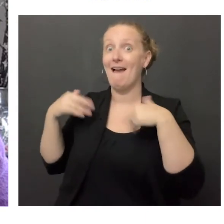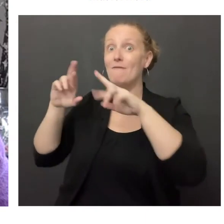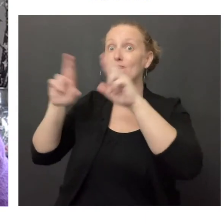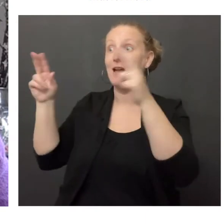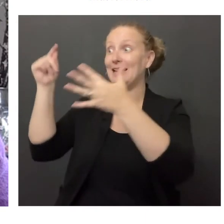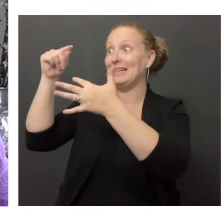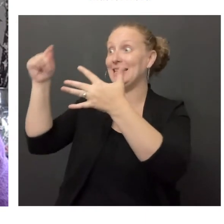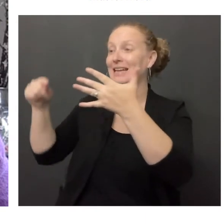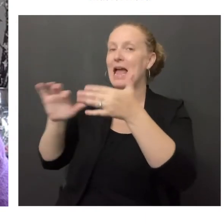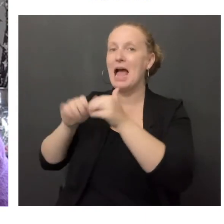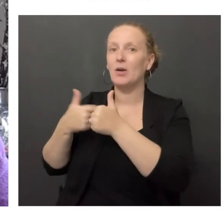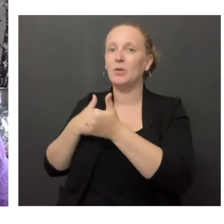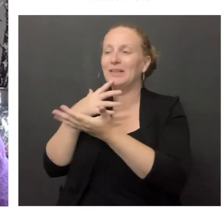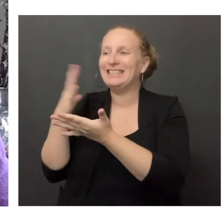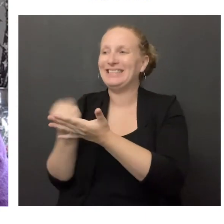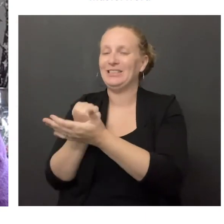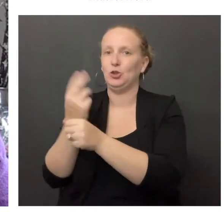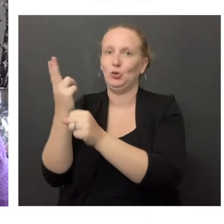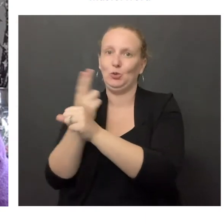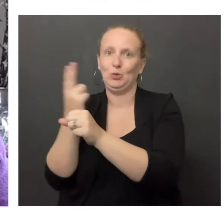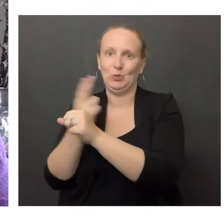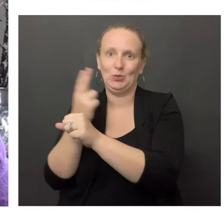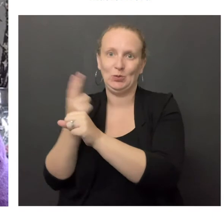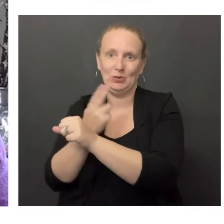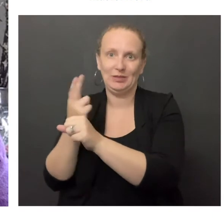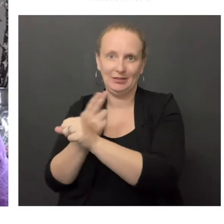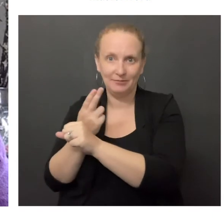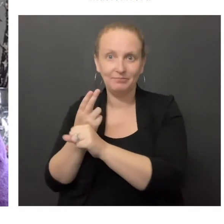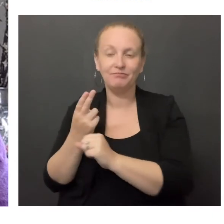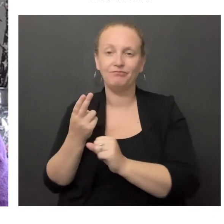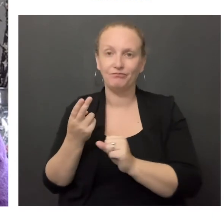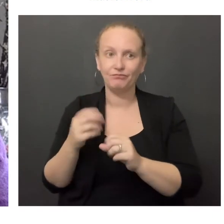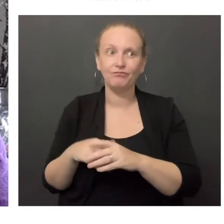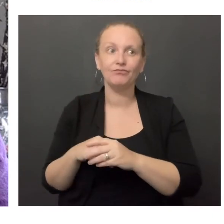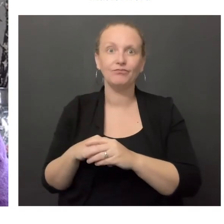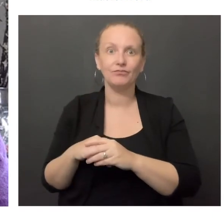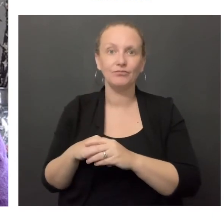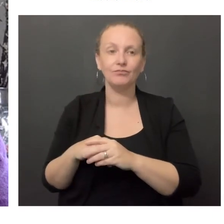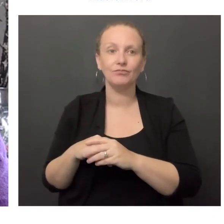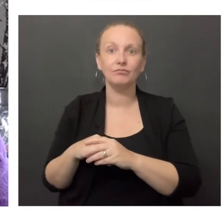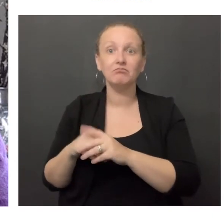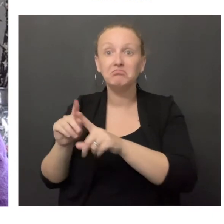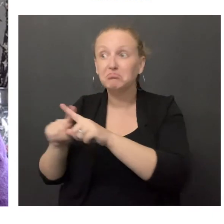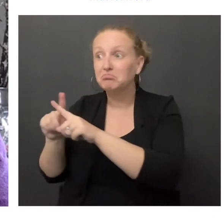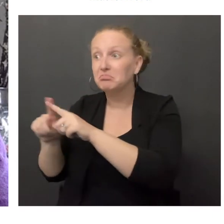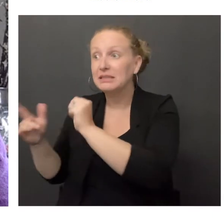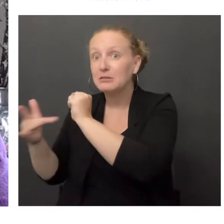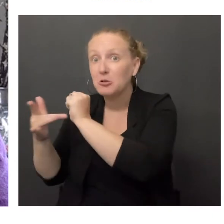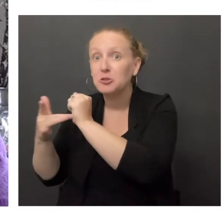know, skip all of those steps just merge things that are already here, already, already happening.